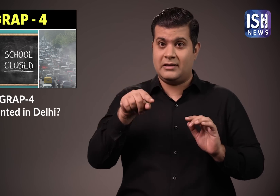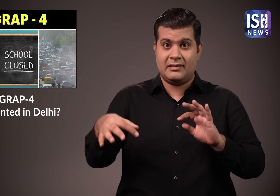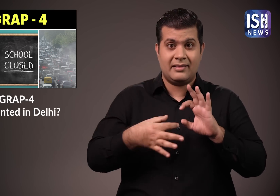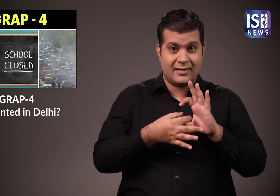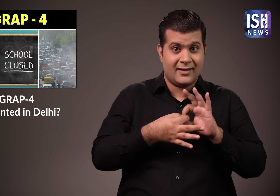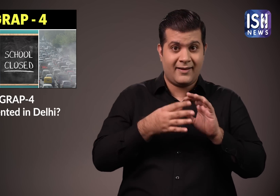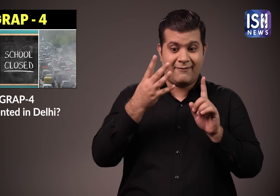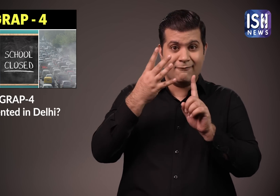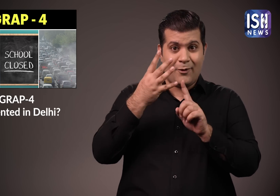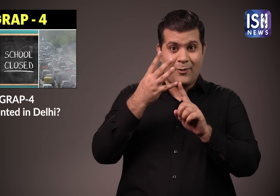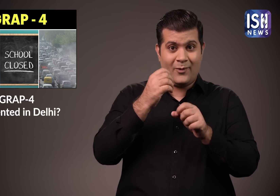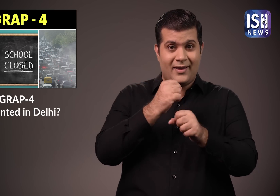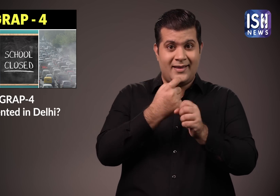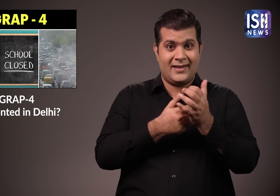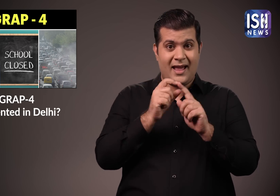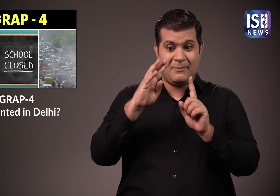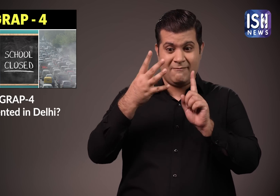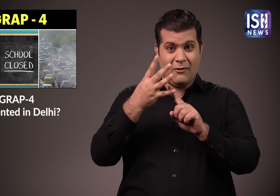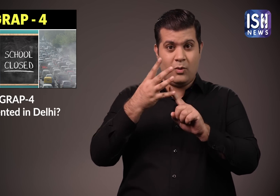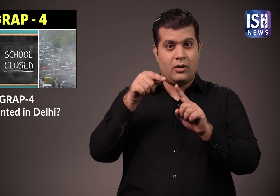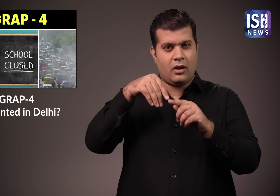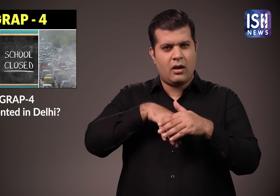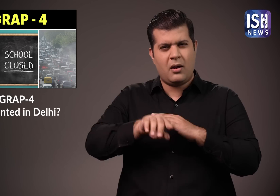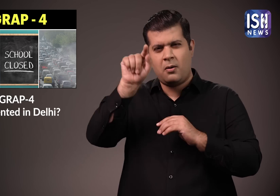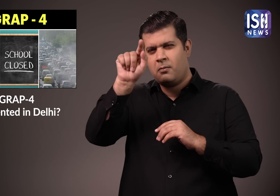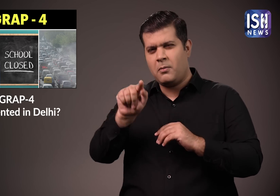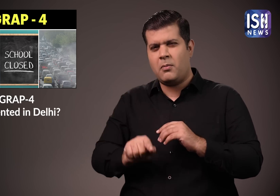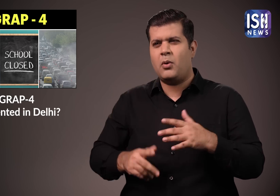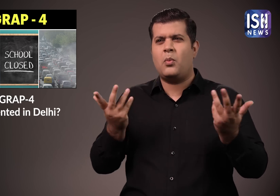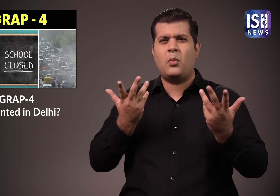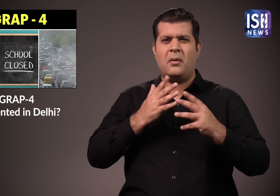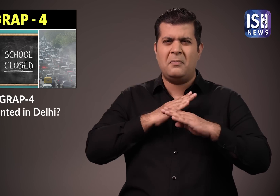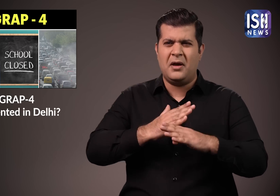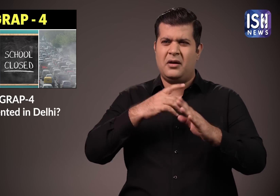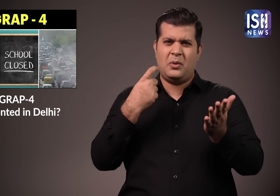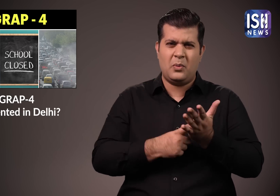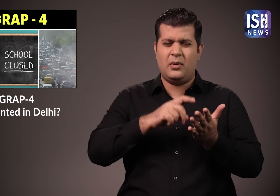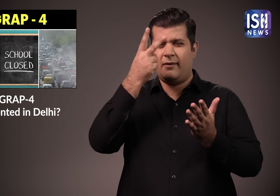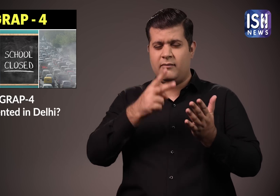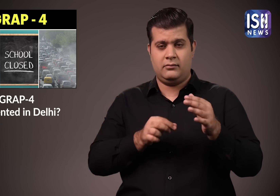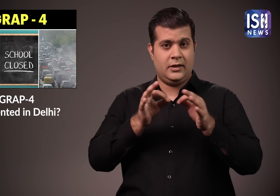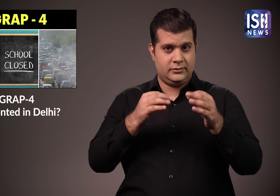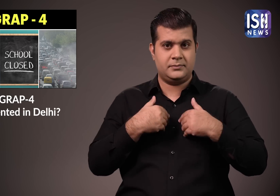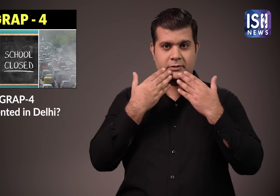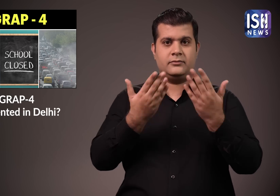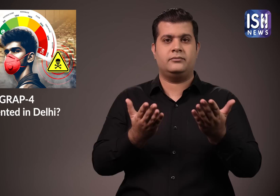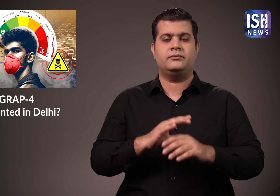I'll now tell you about the various other measures imposed under GRAP-4.